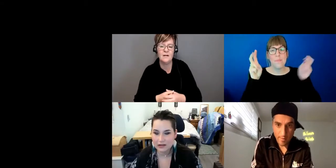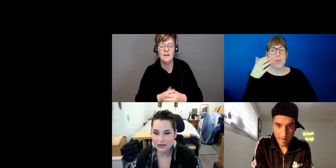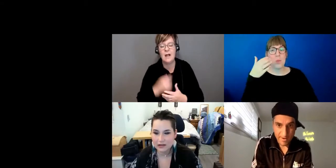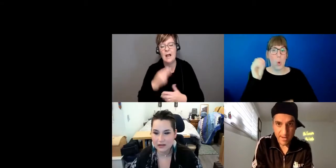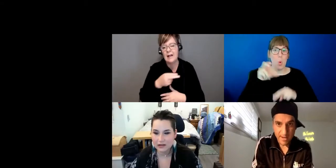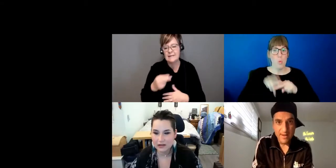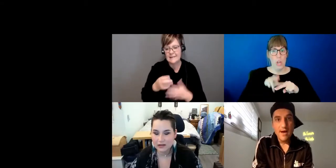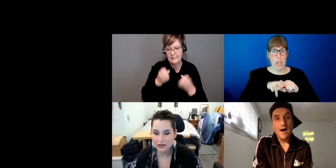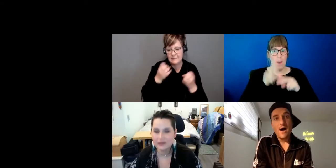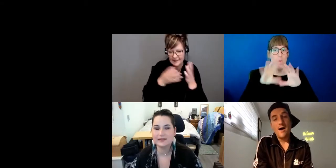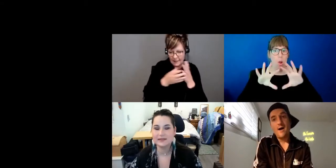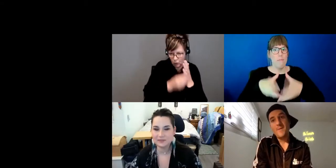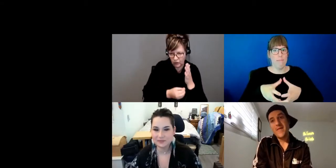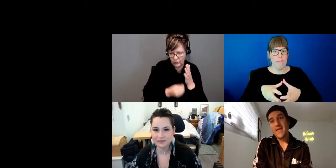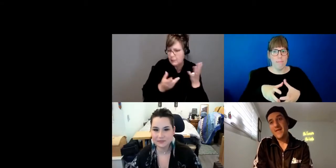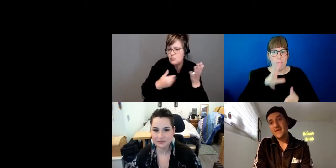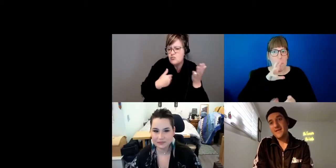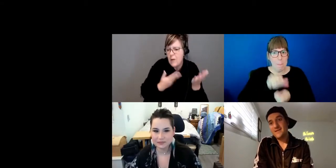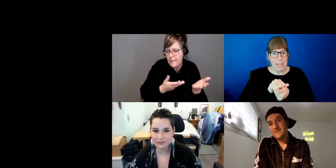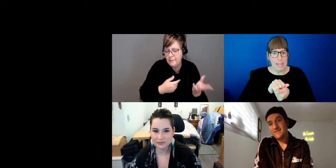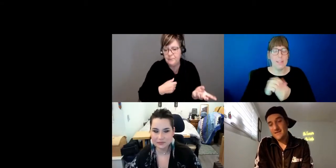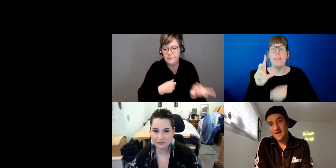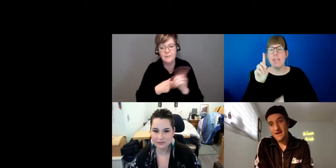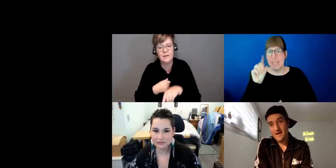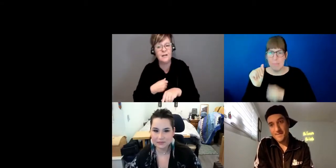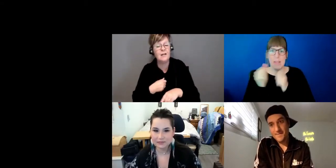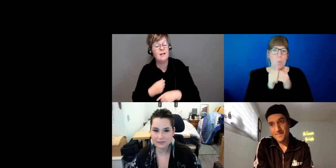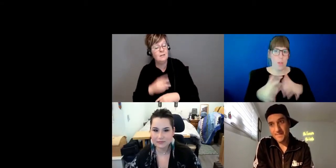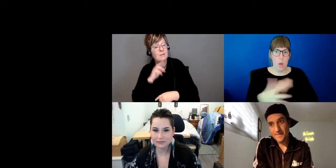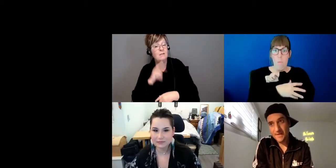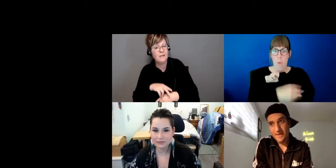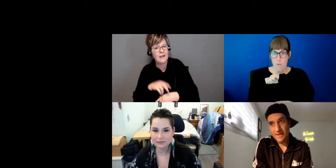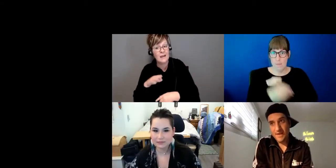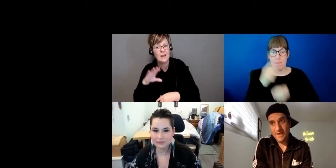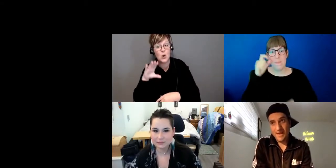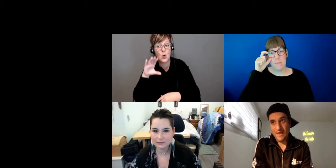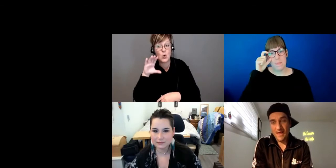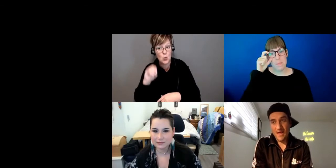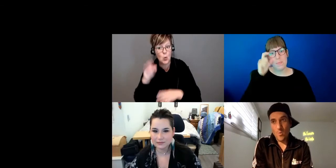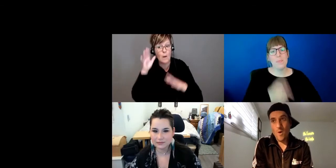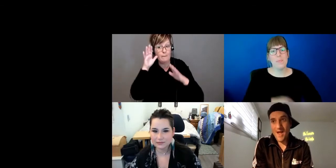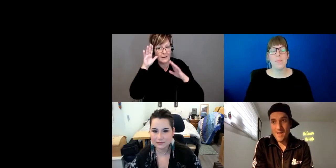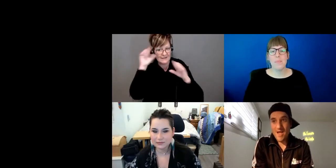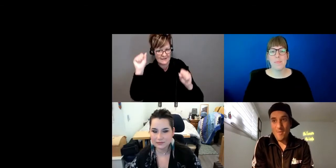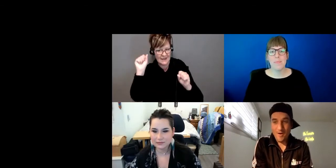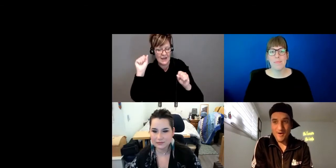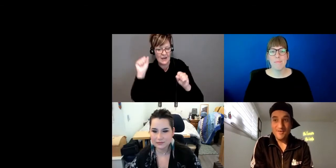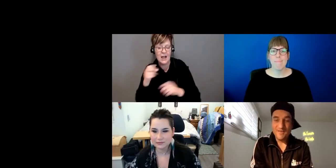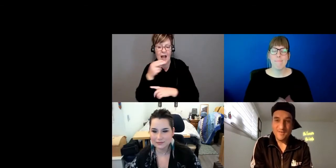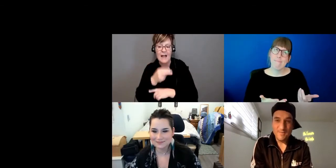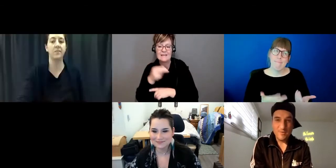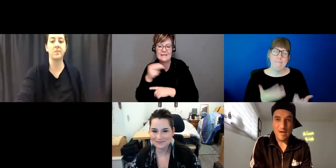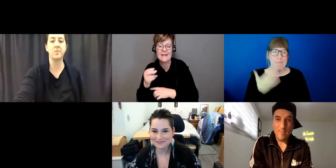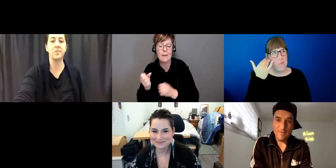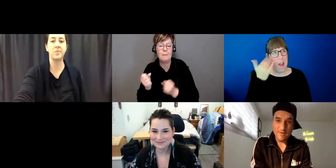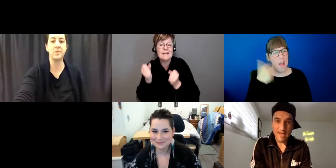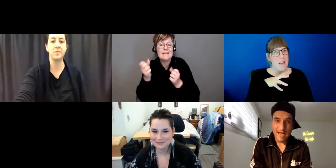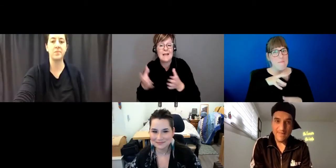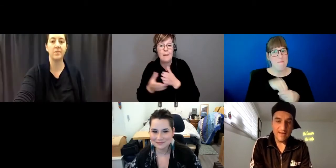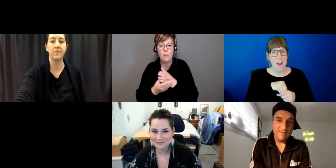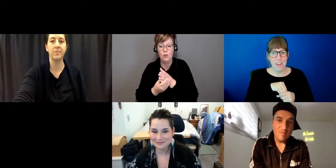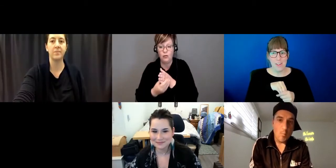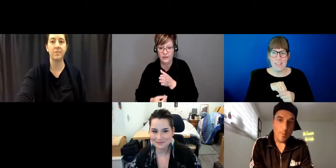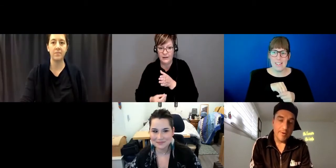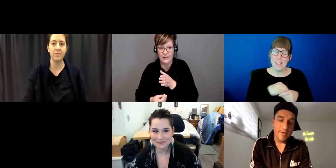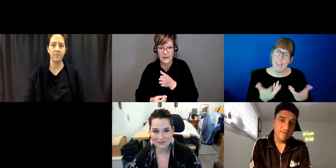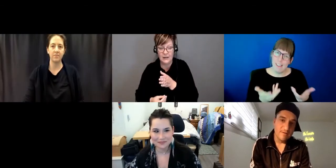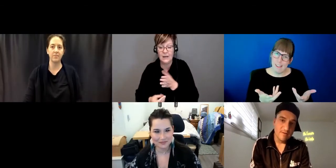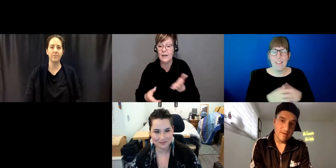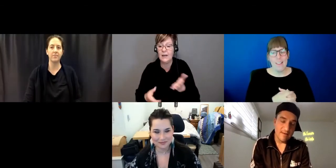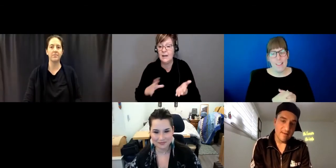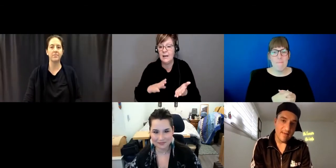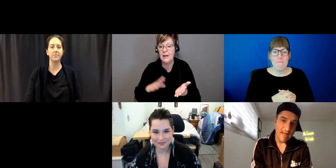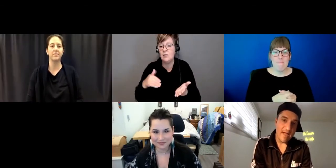POVERTY. AND WHY AM I A PART OF DISABILITY WITHOUT POVERTY? I THINK IT IS IMPORTANT AS